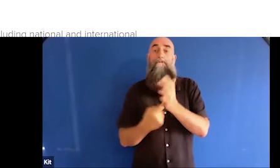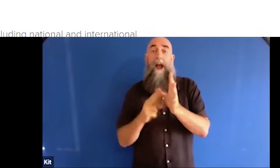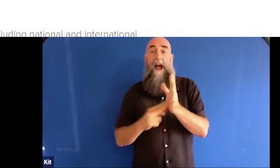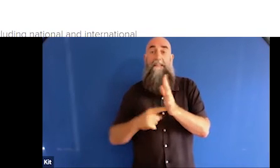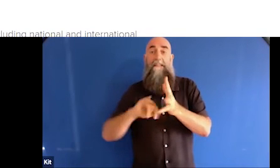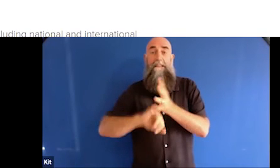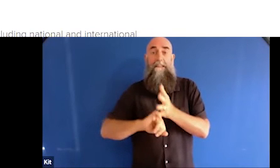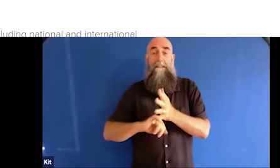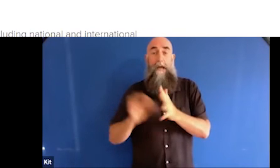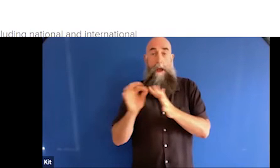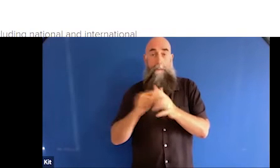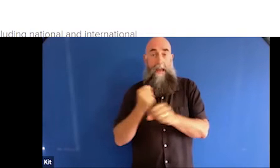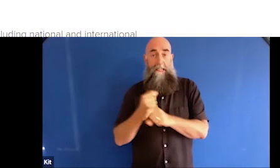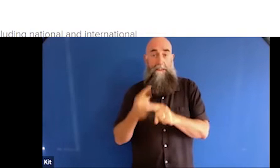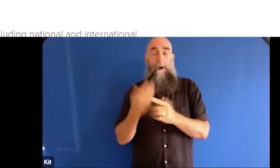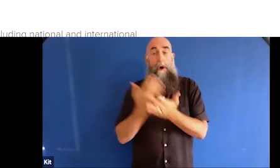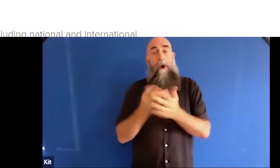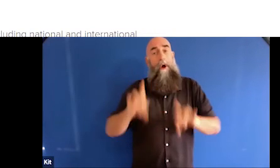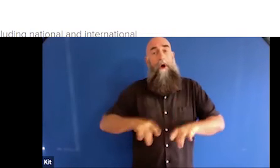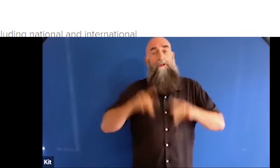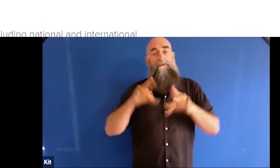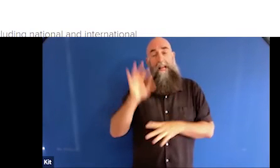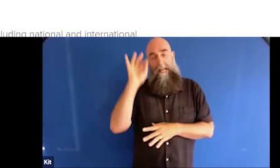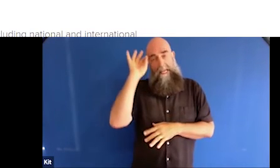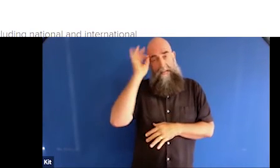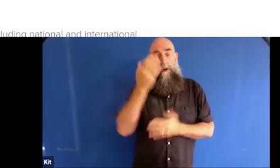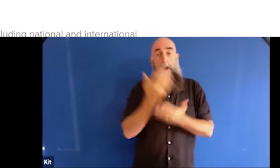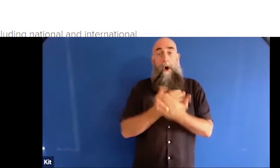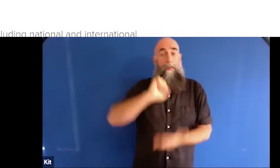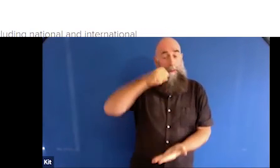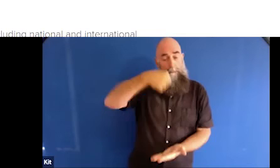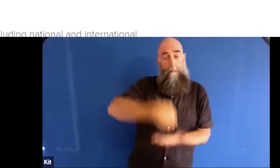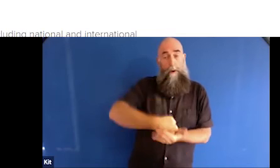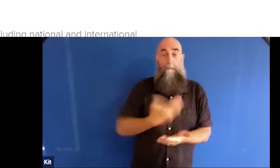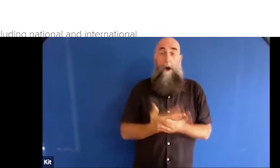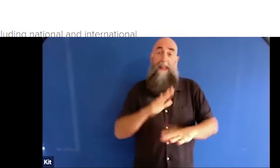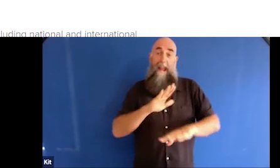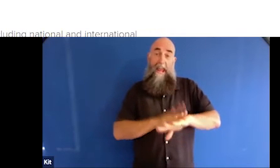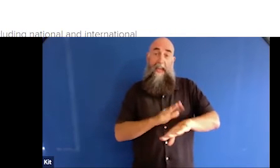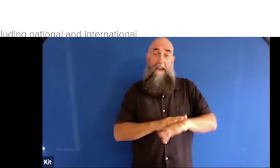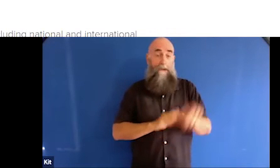down the bottom you will see in the left hand column "awarded grants". Click on that